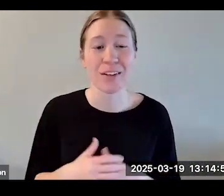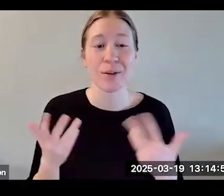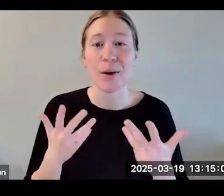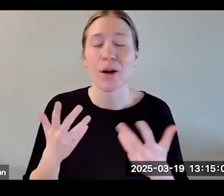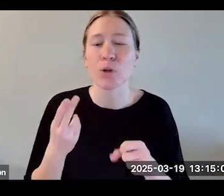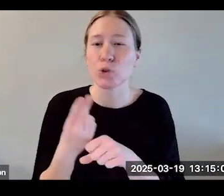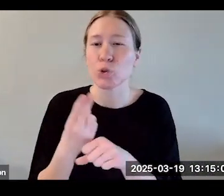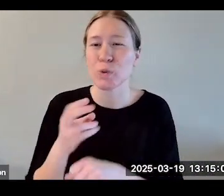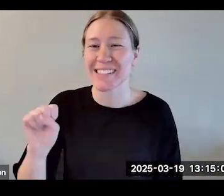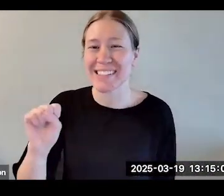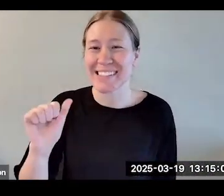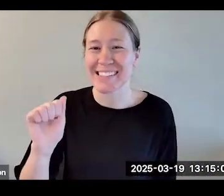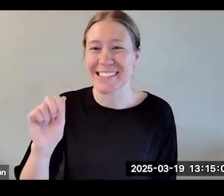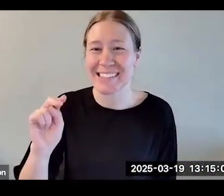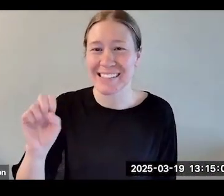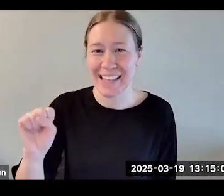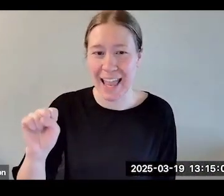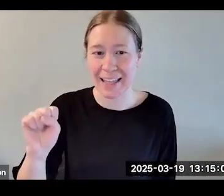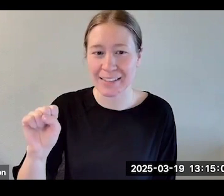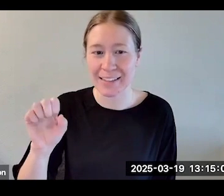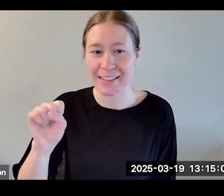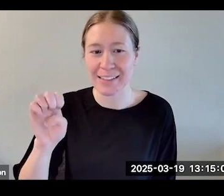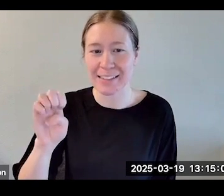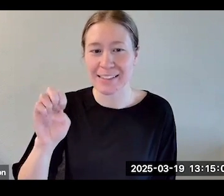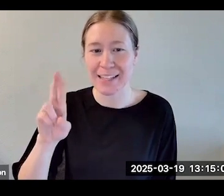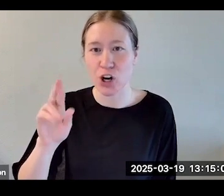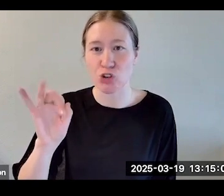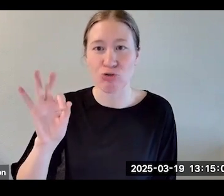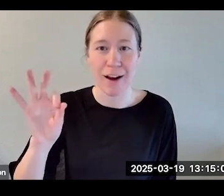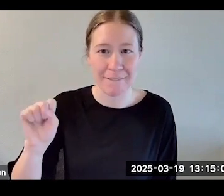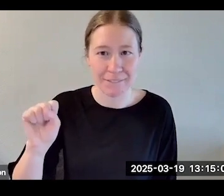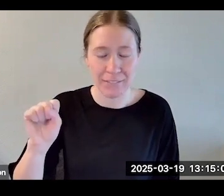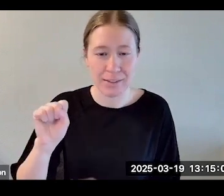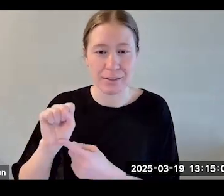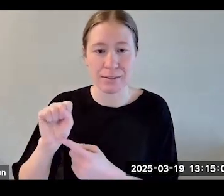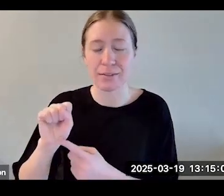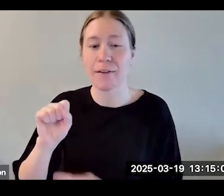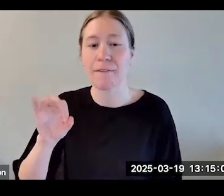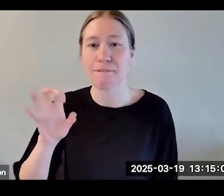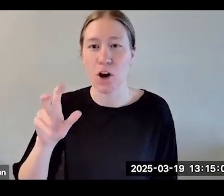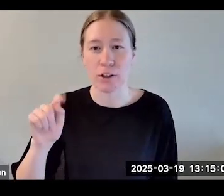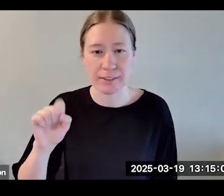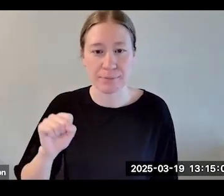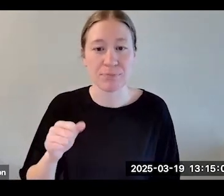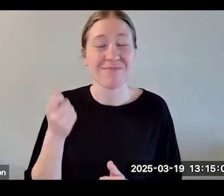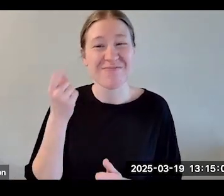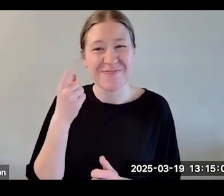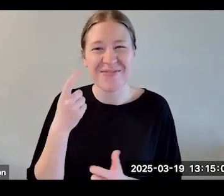We suggest this because we want to avoid, kind of, overly stylistic texts. Serif fonts are those that have a little bit